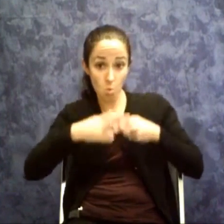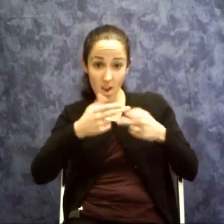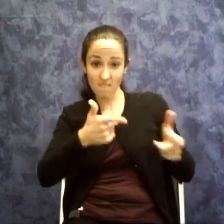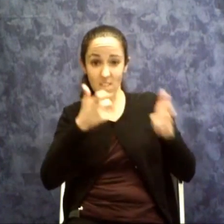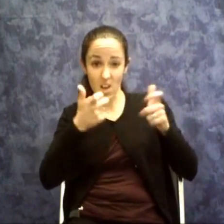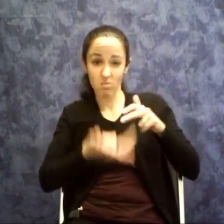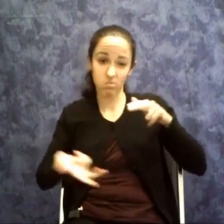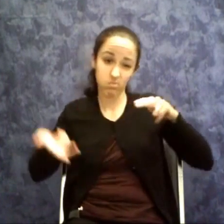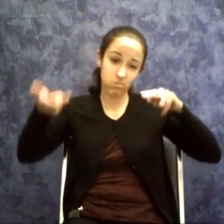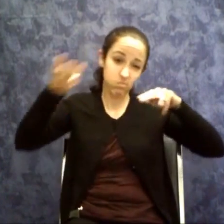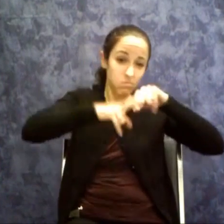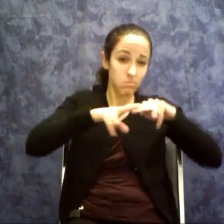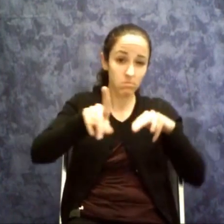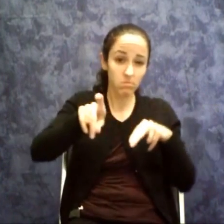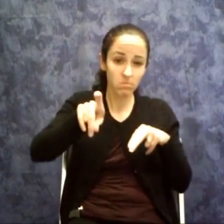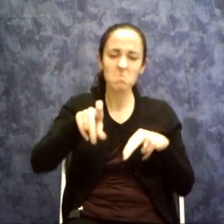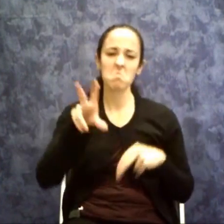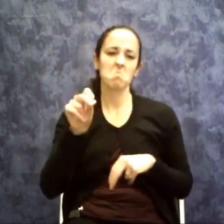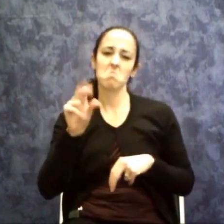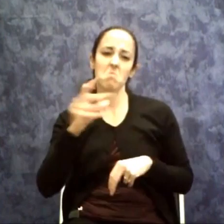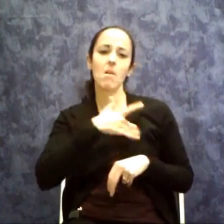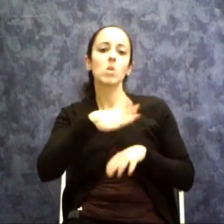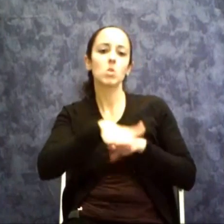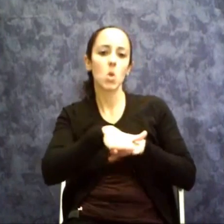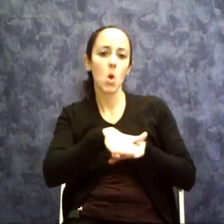Does the weight gain happen quickly? No, it happens slowly.